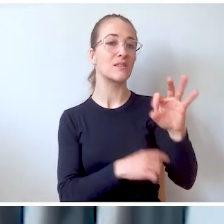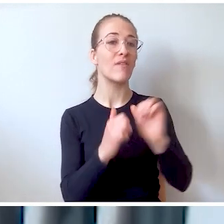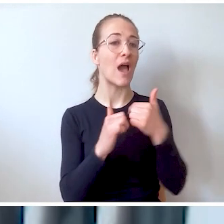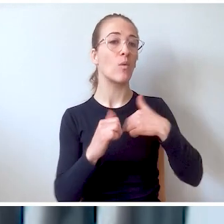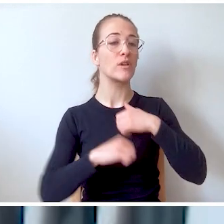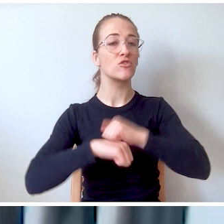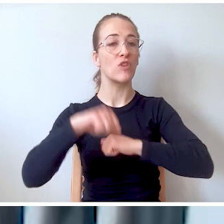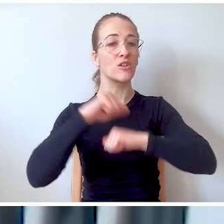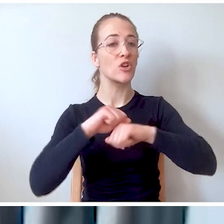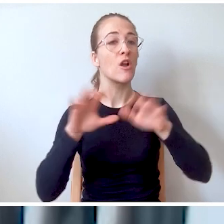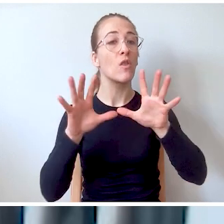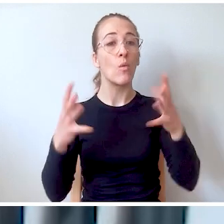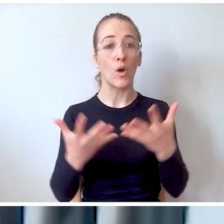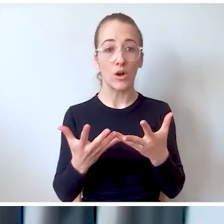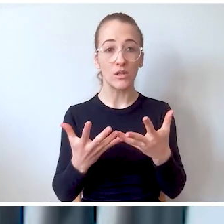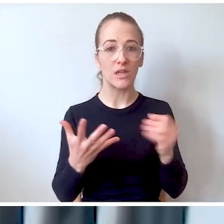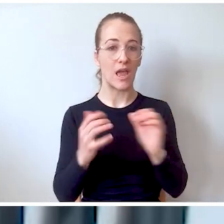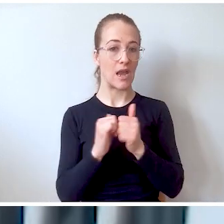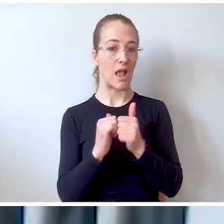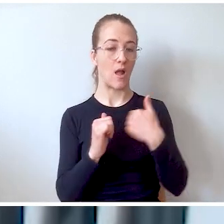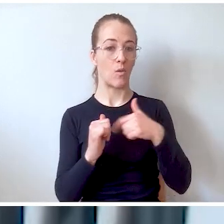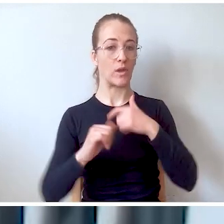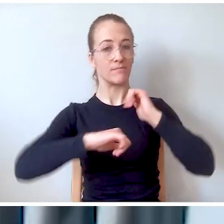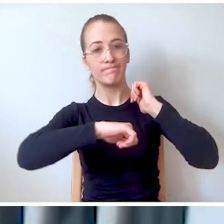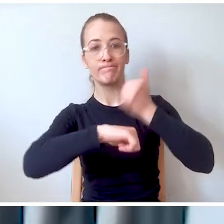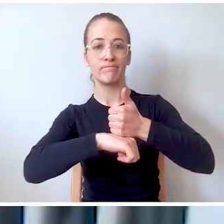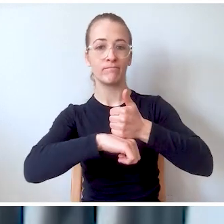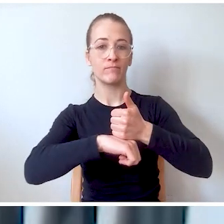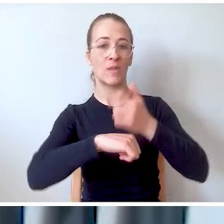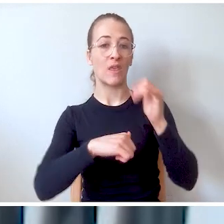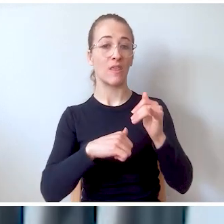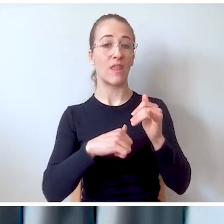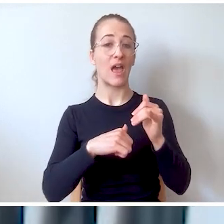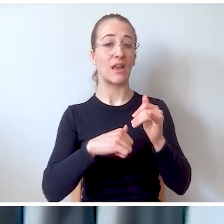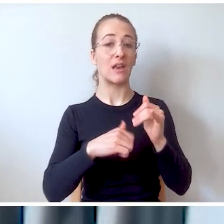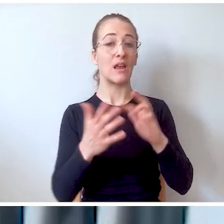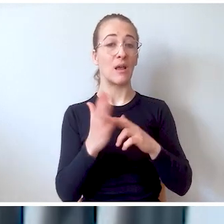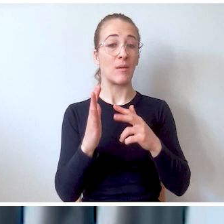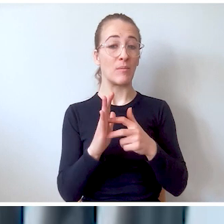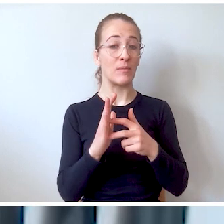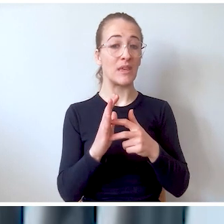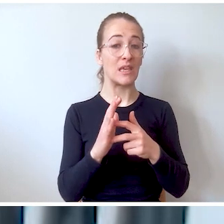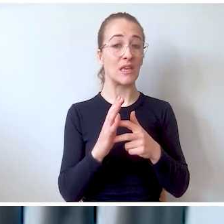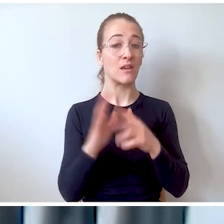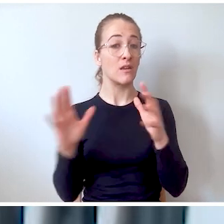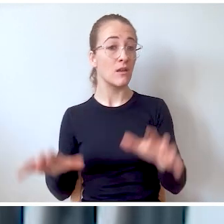and the things that we implement that either enable or further disable an individual.